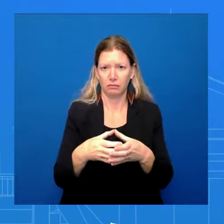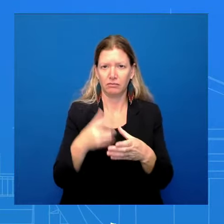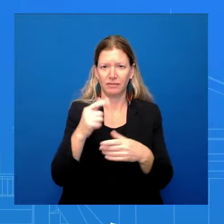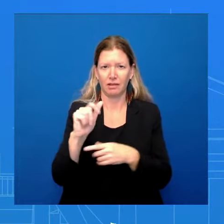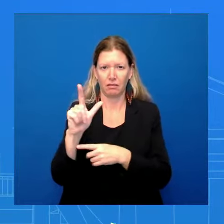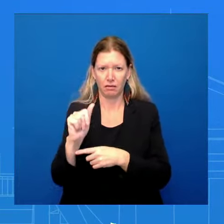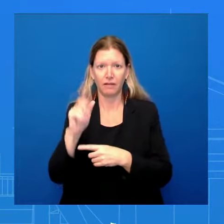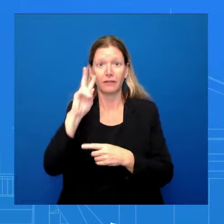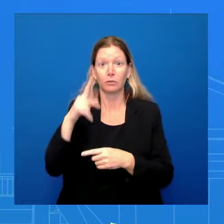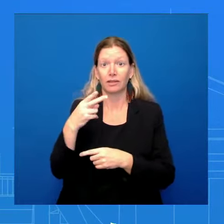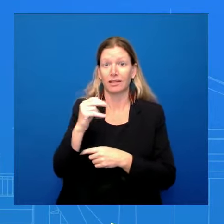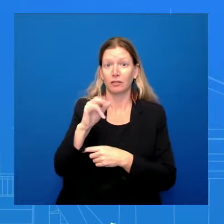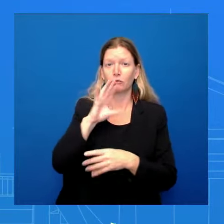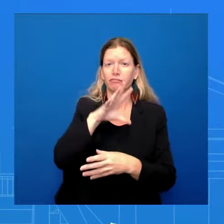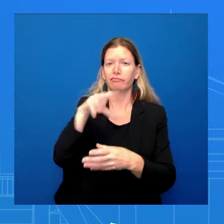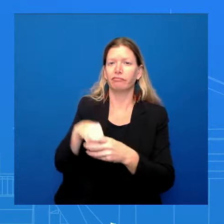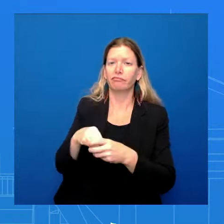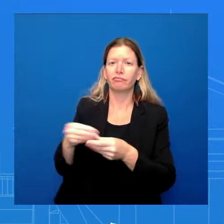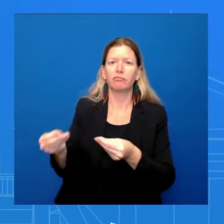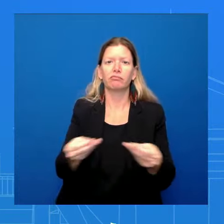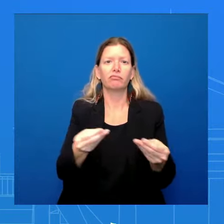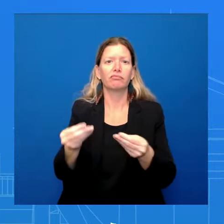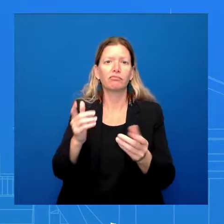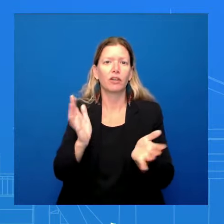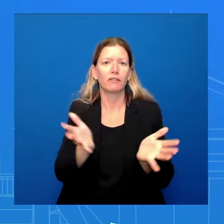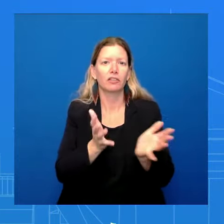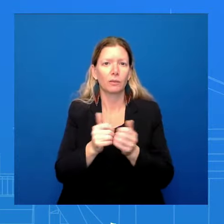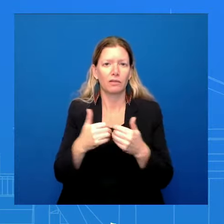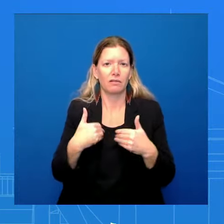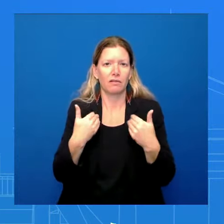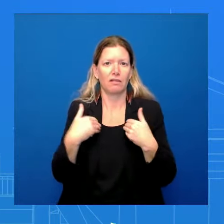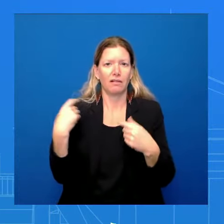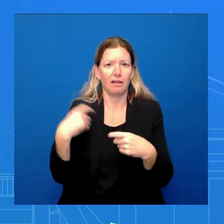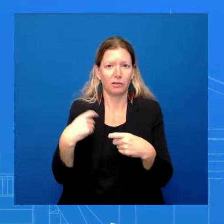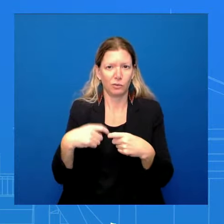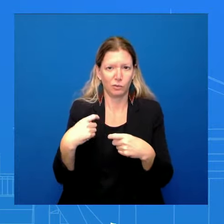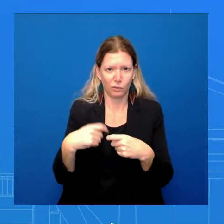The First Lady will celebrate the start of Hispanic Heritage Month in Atlanta, Georgia,